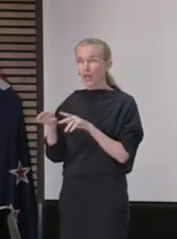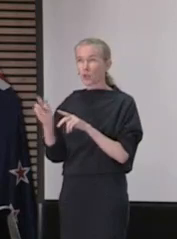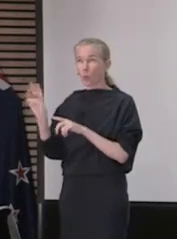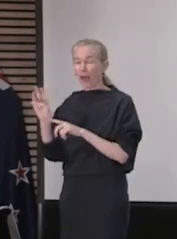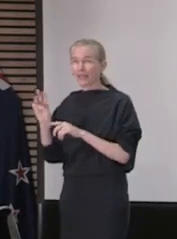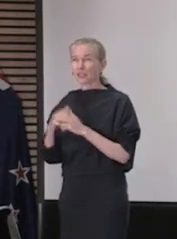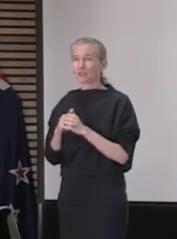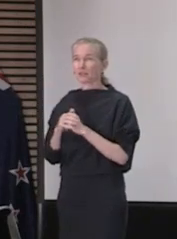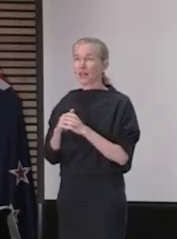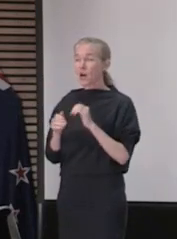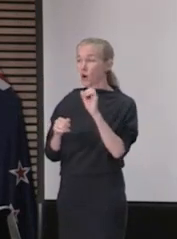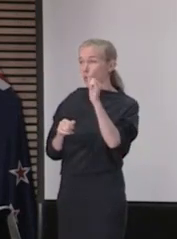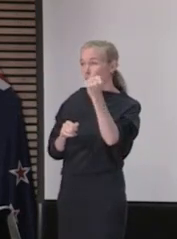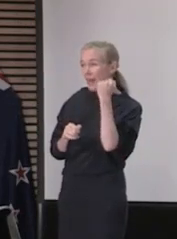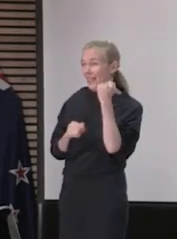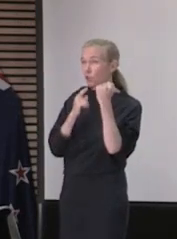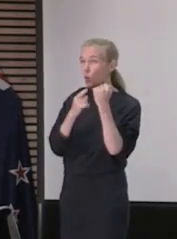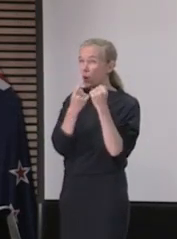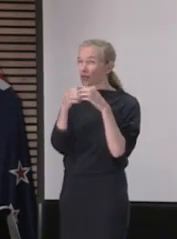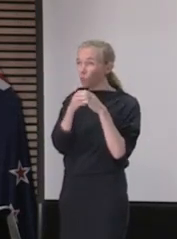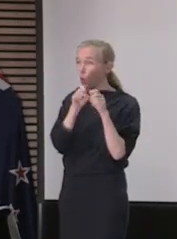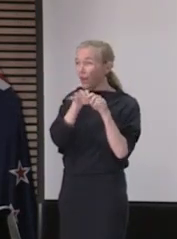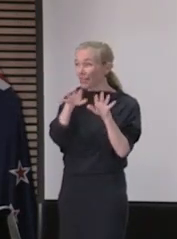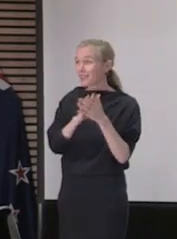So they're all associated withthat original event.